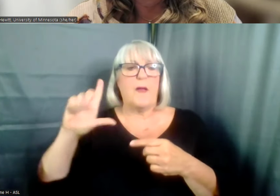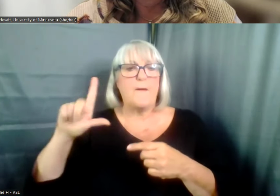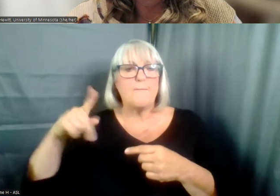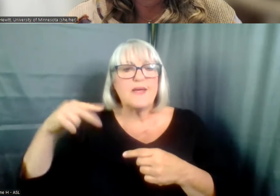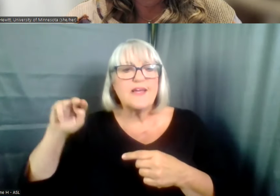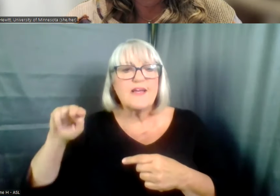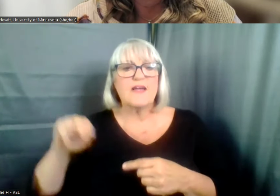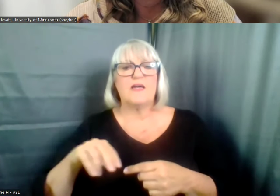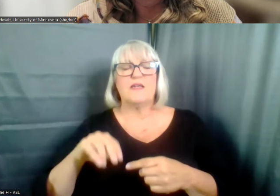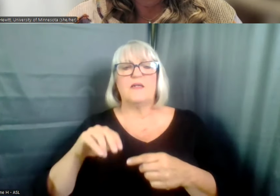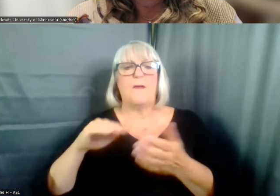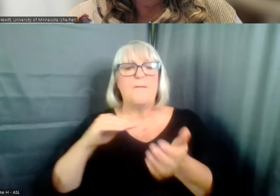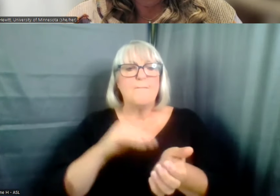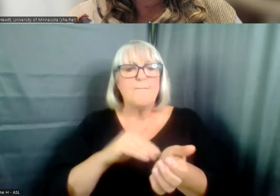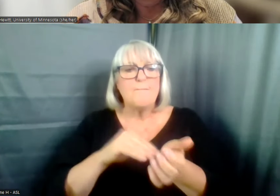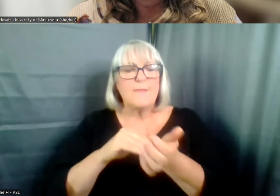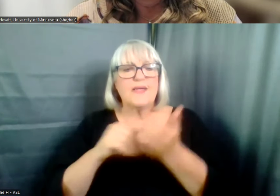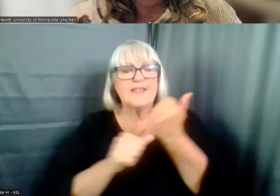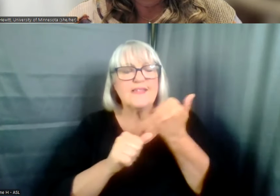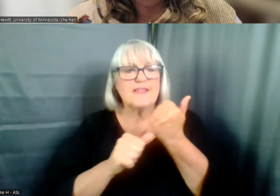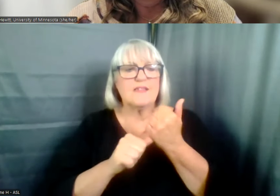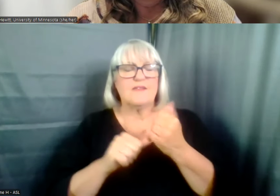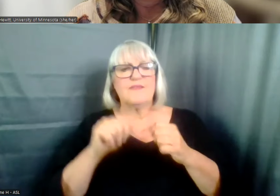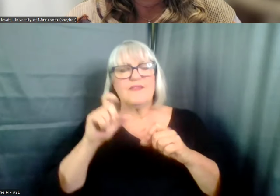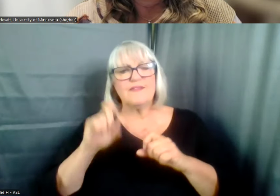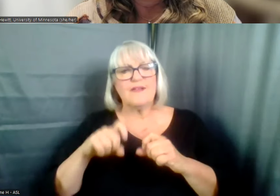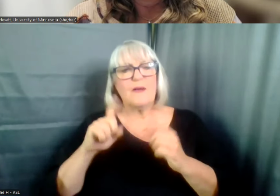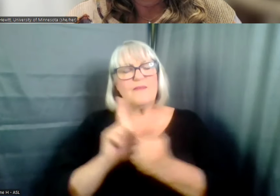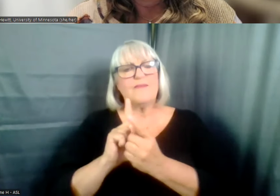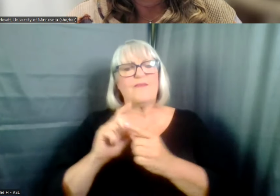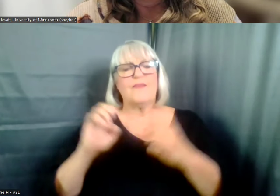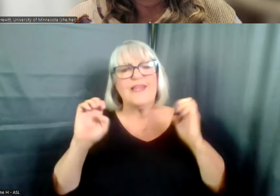States are also addressing the education side of the Enhancing Training and Education